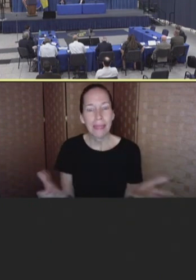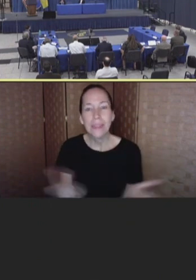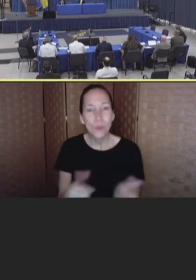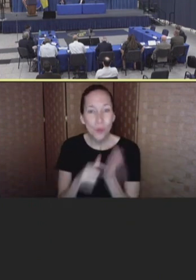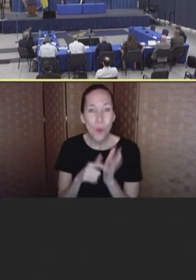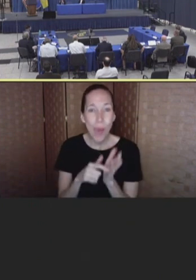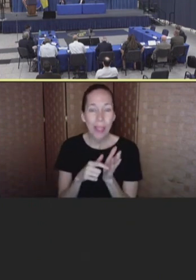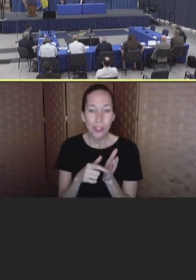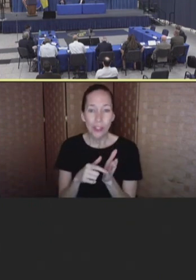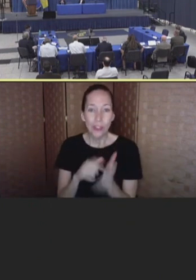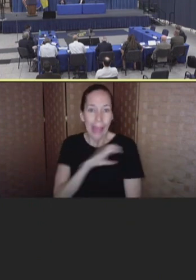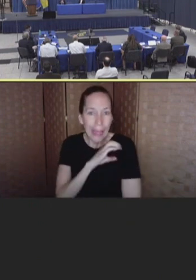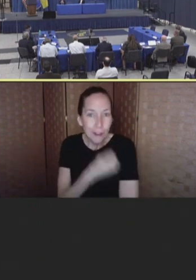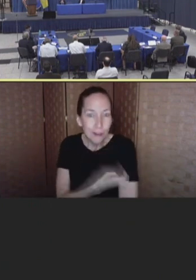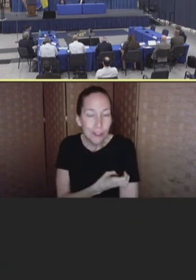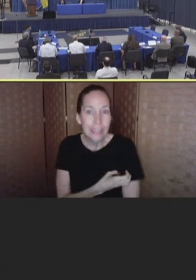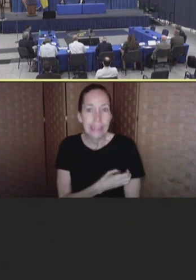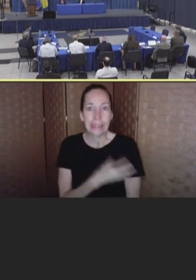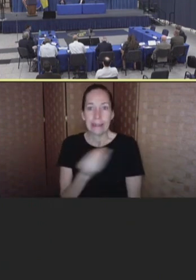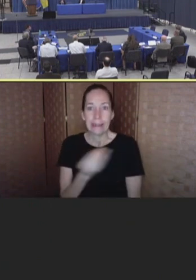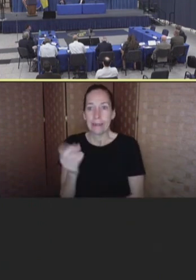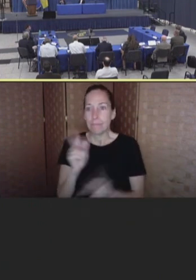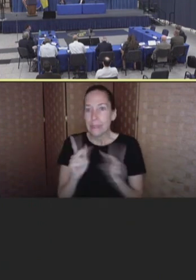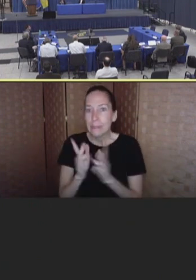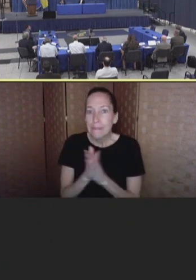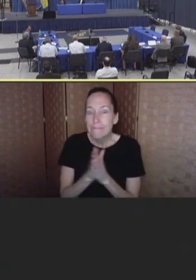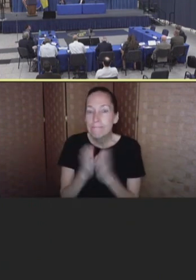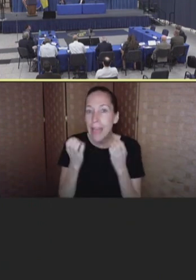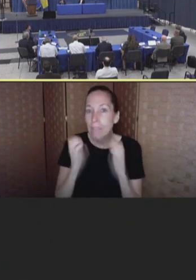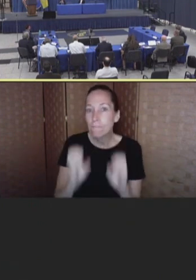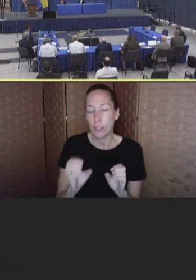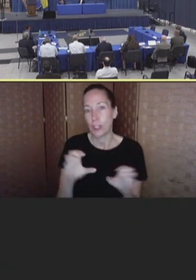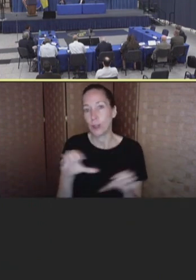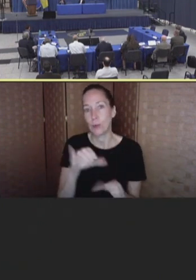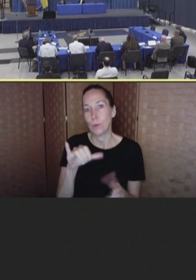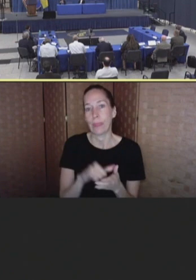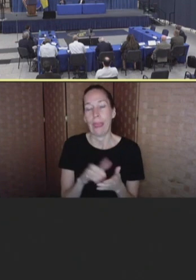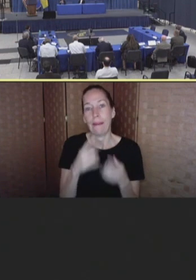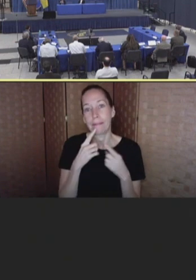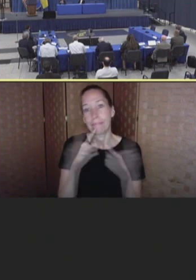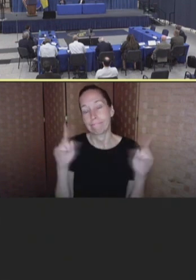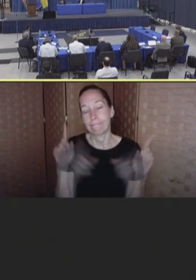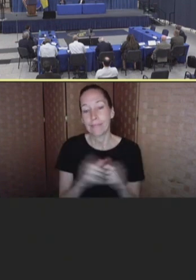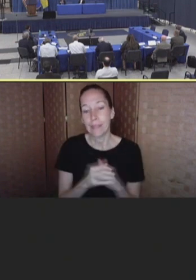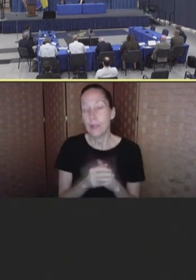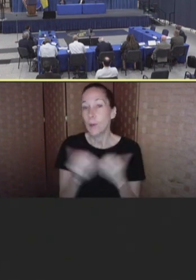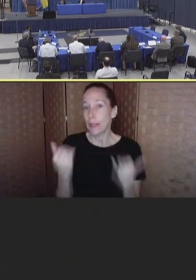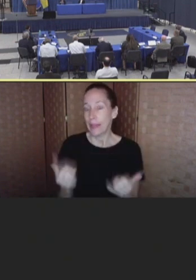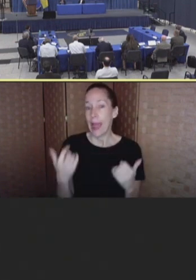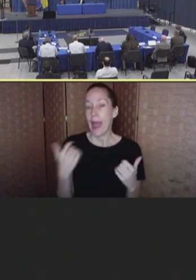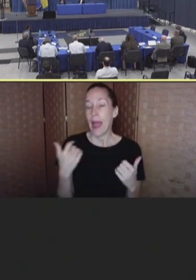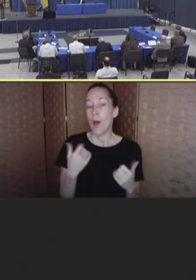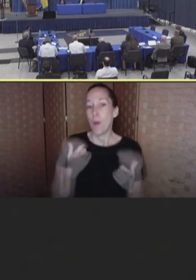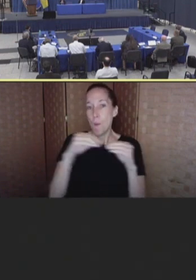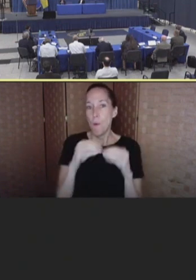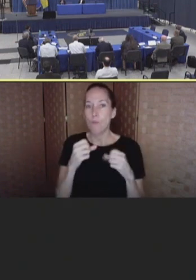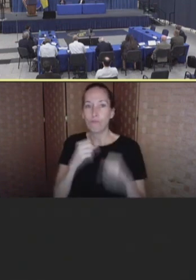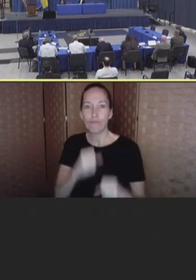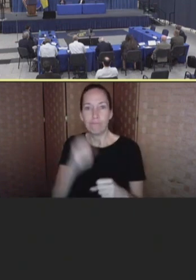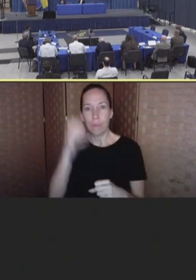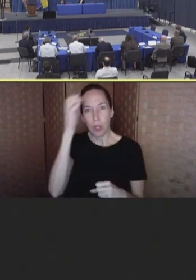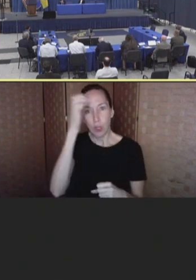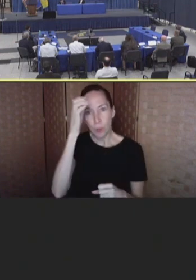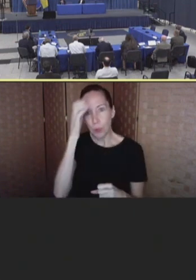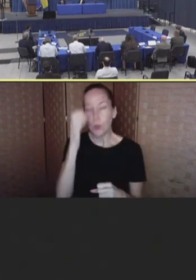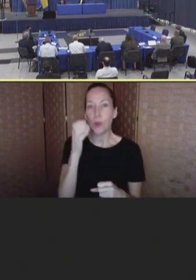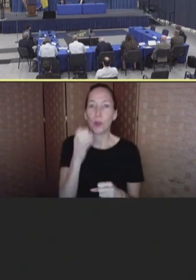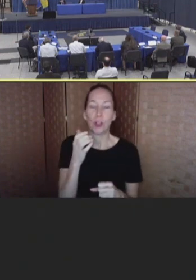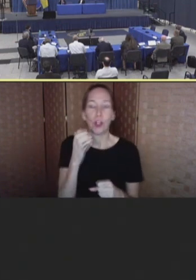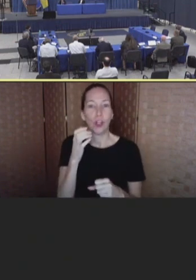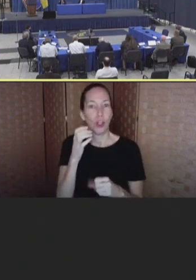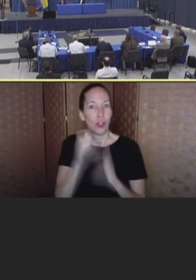And so, the now that we have more digital capability, now that we have more alliances